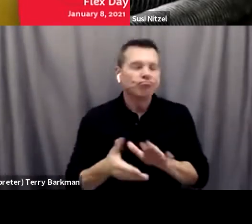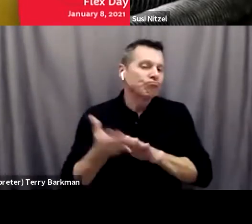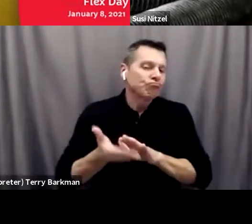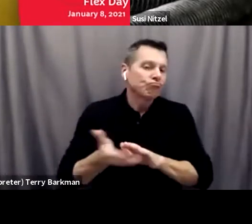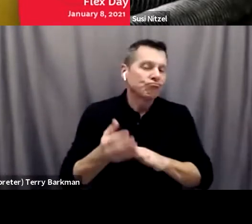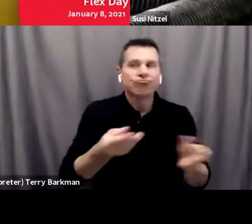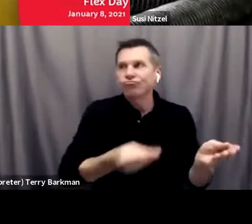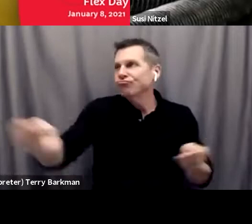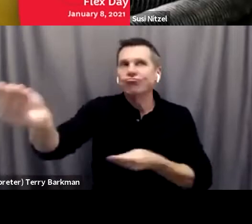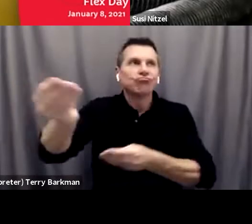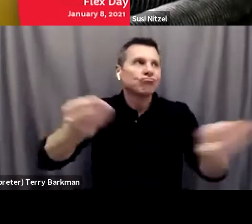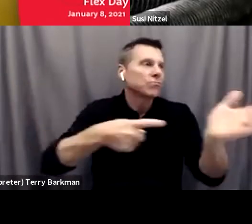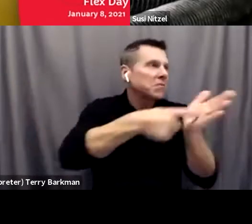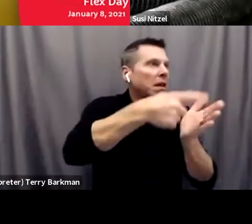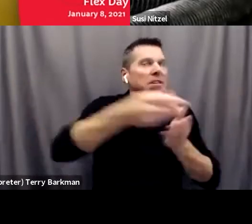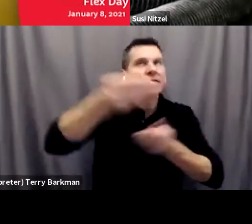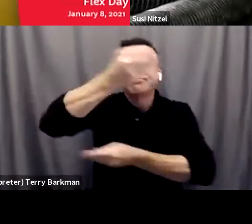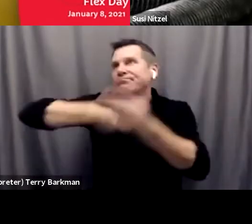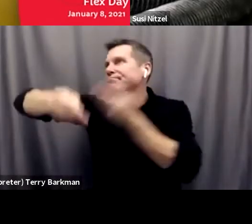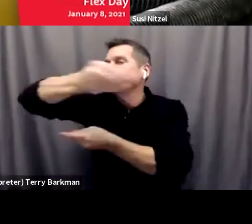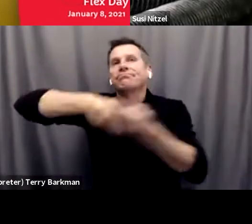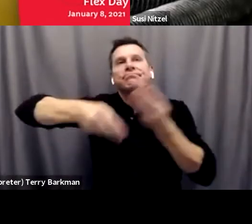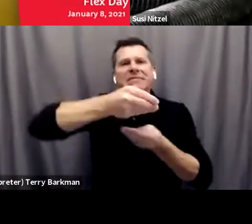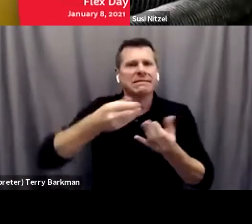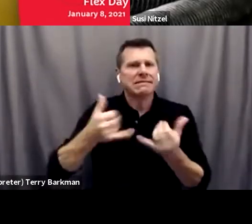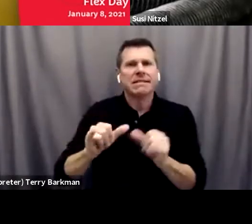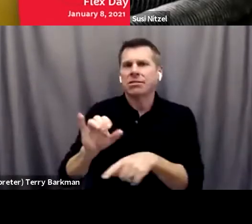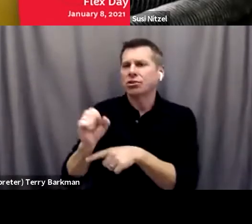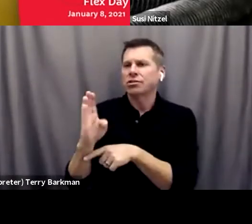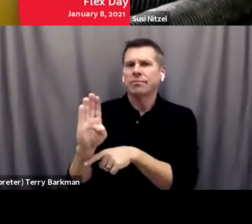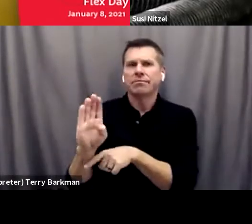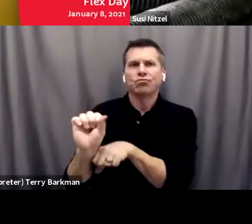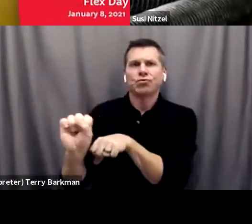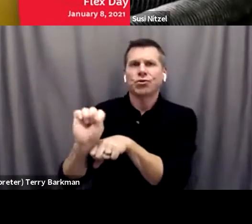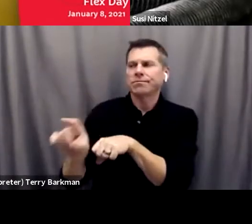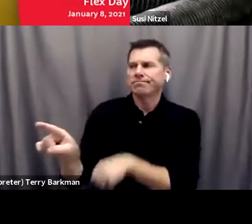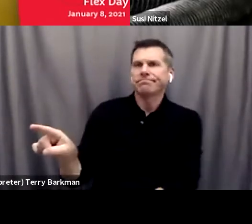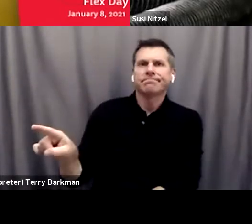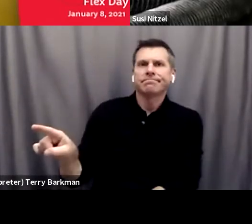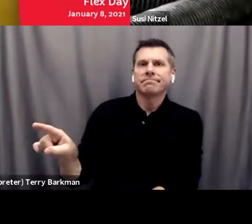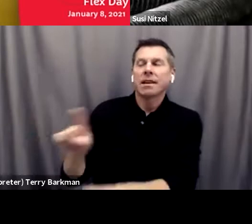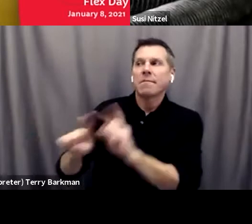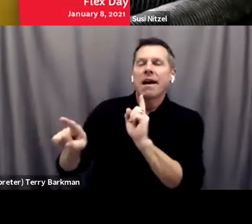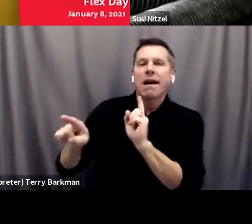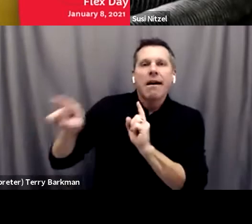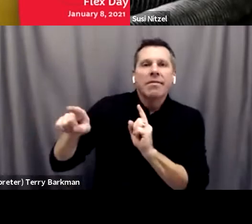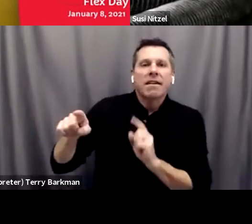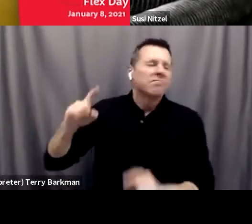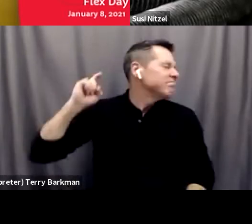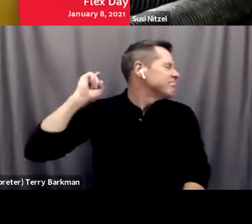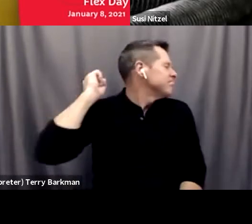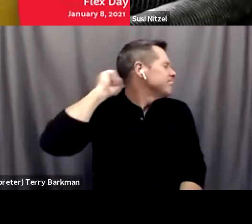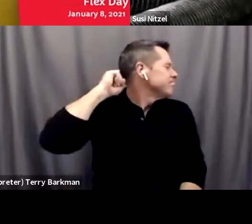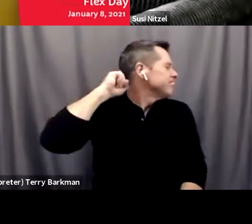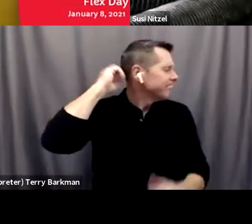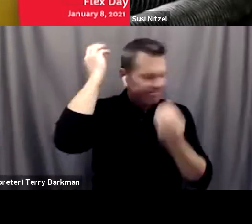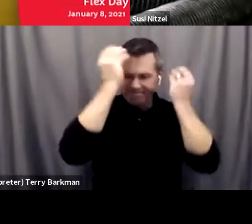paying the bills, but I think there's an important shift that needs to happen for them. Again, what you're doing, what Kathy